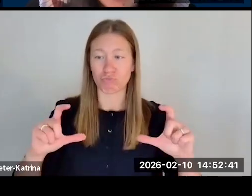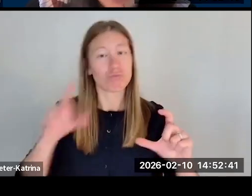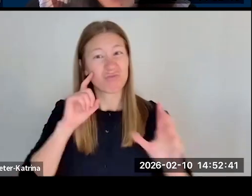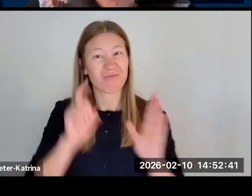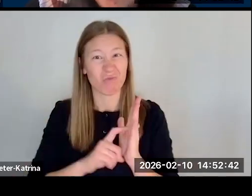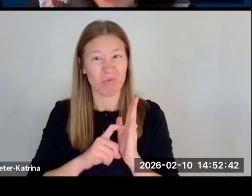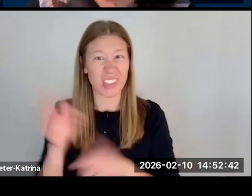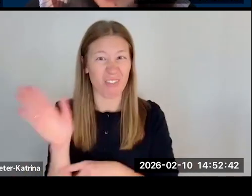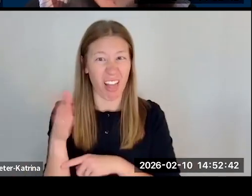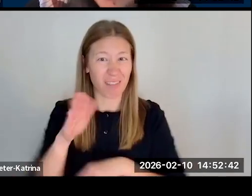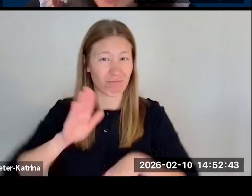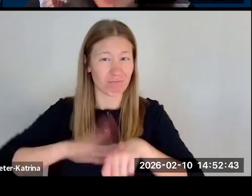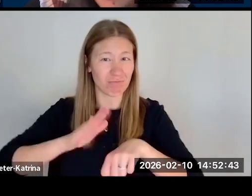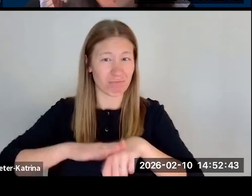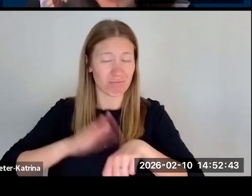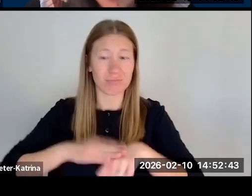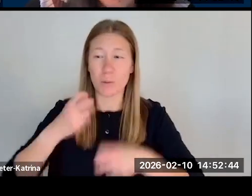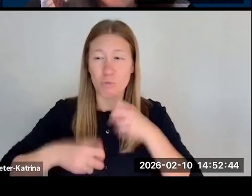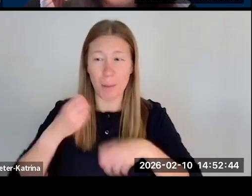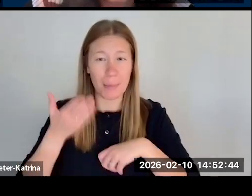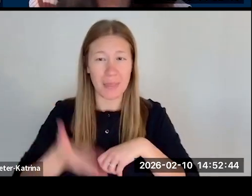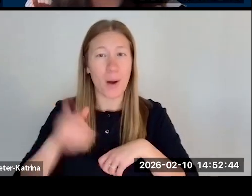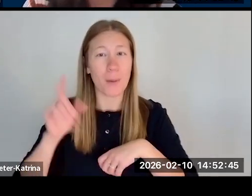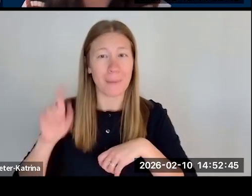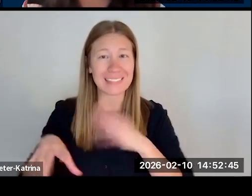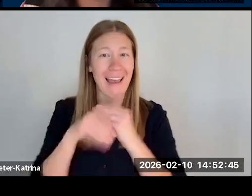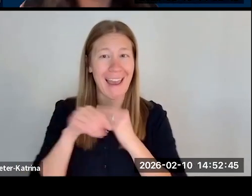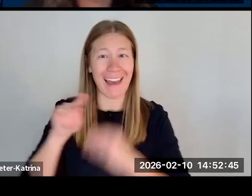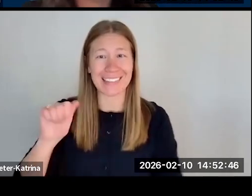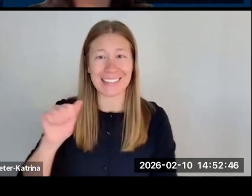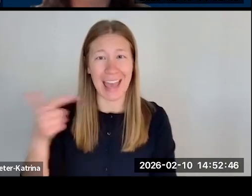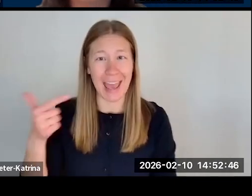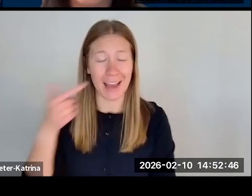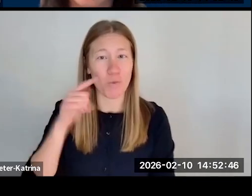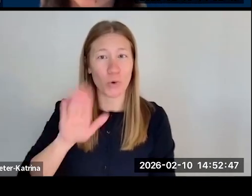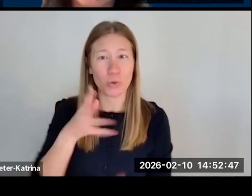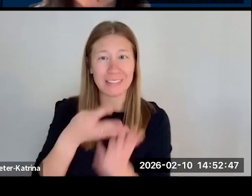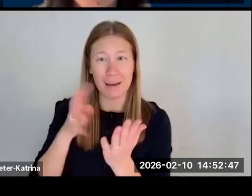that's saying we need to tag our table. This essentially means we need